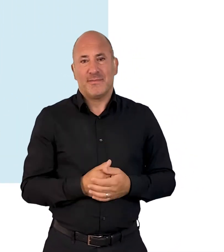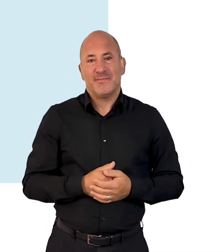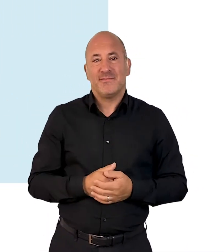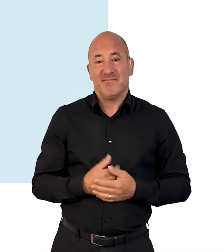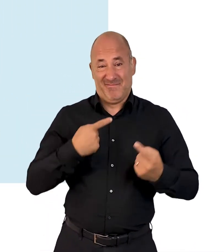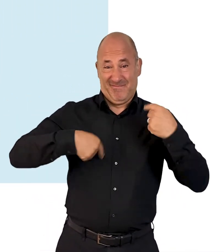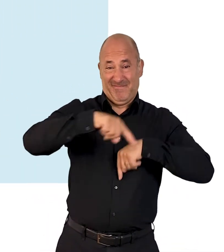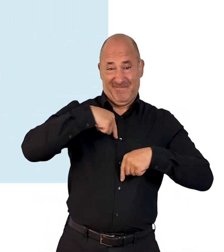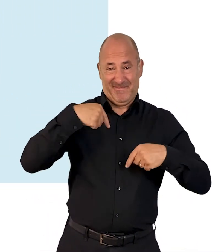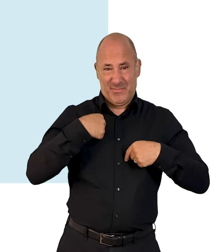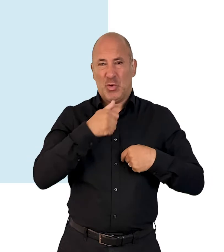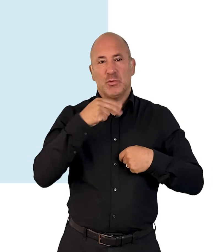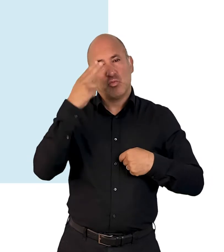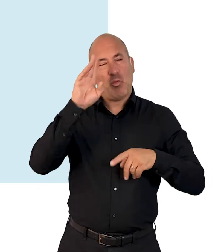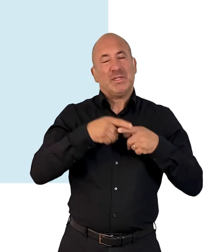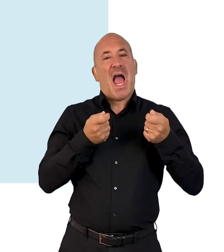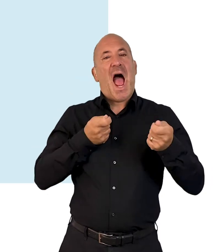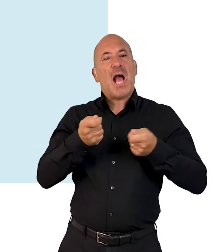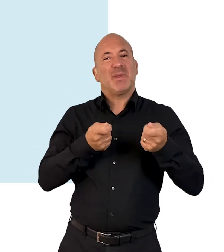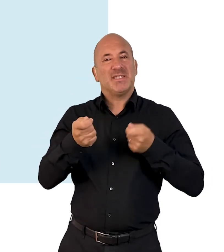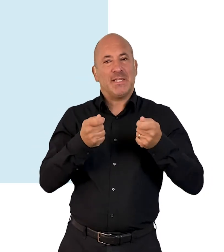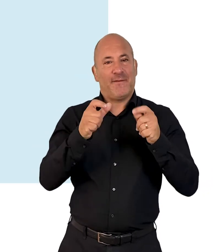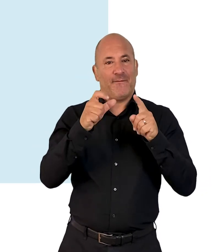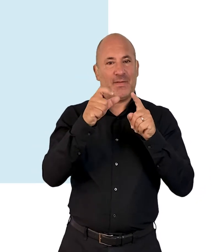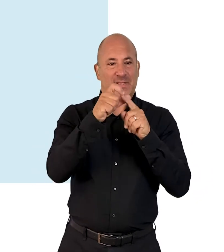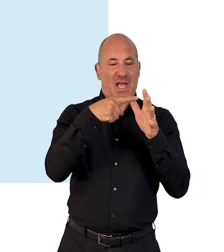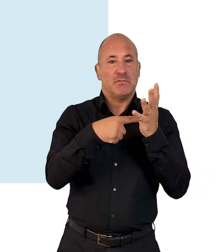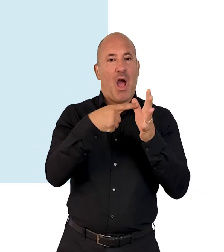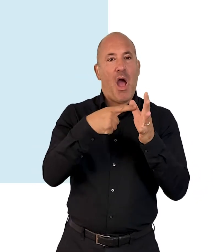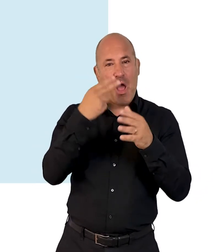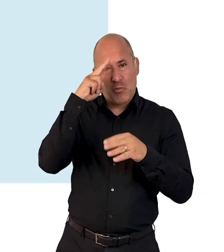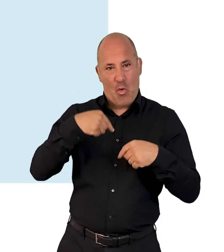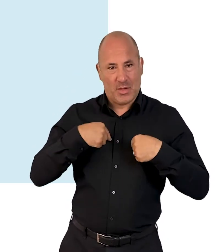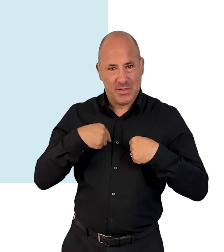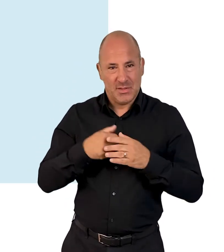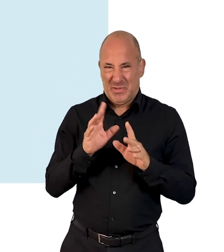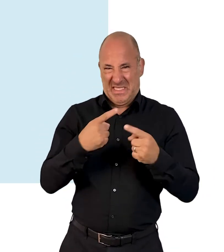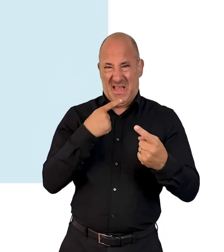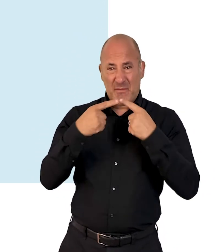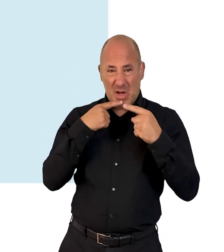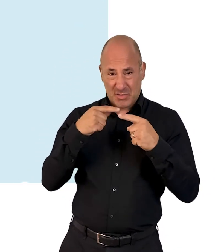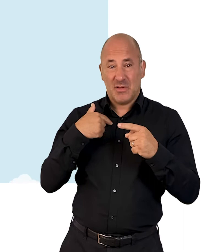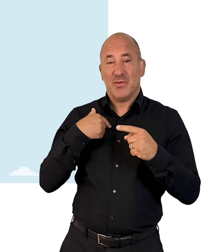Across the ONS, we’ve been using what’s known as Administrative Data, which is information that we all share